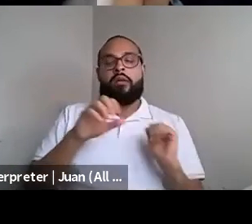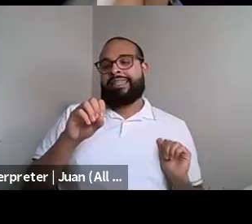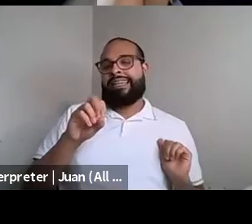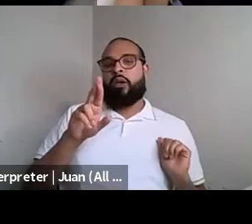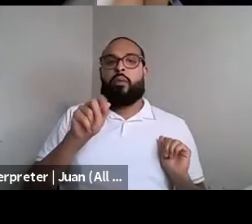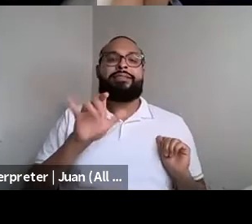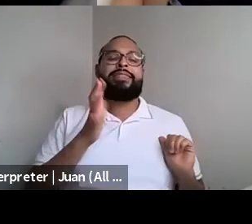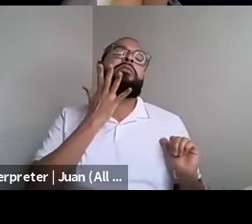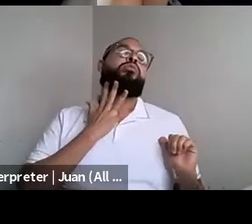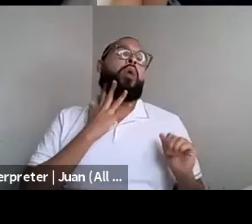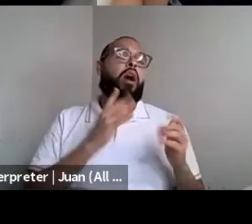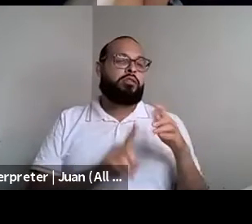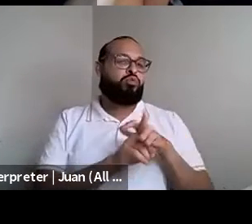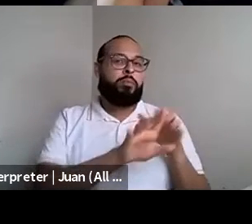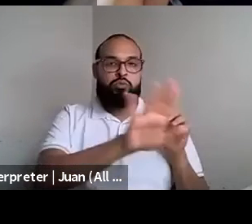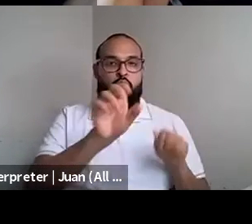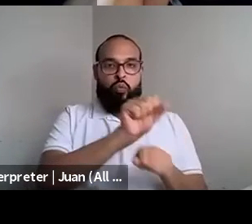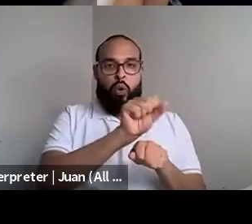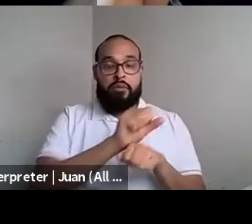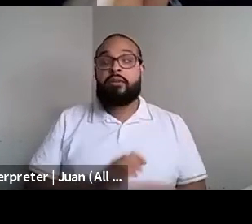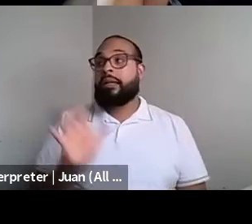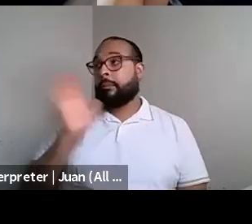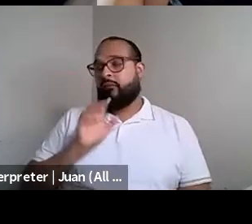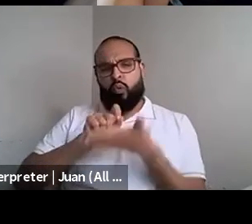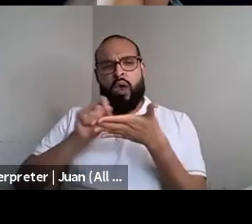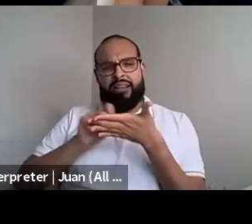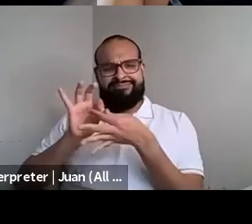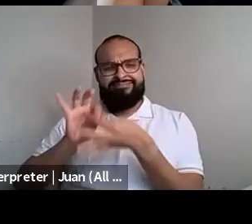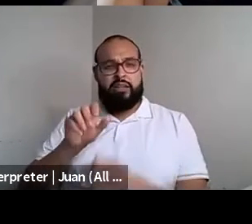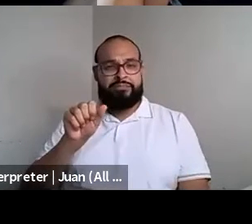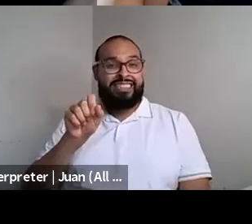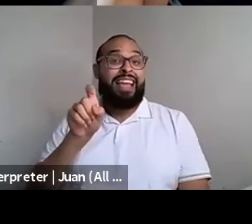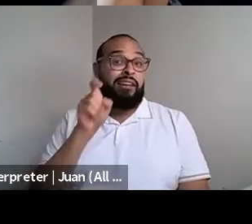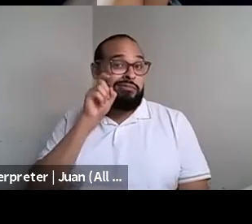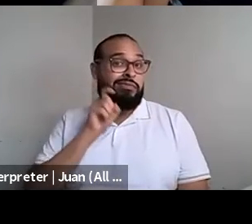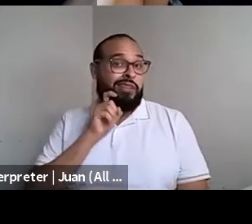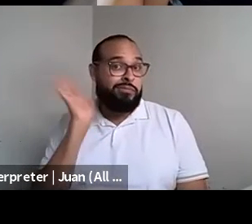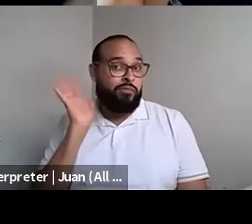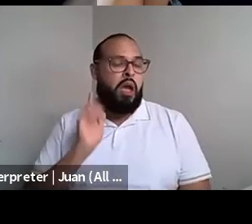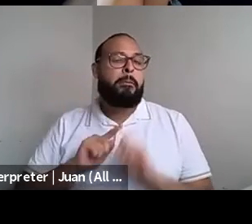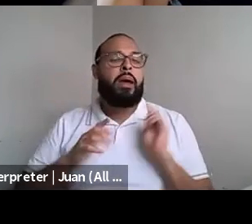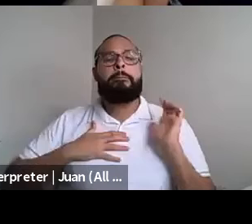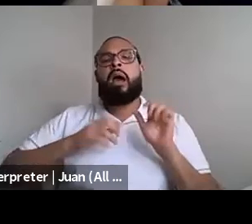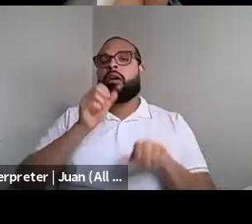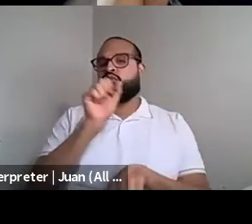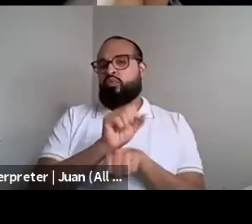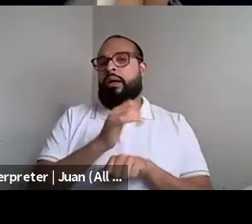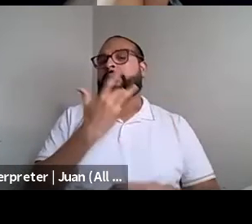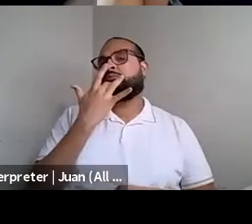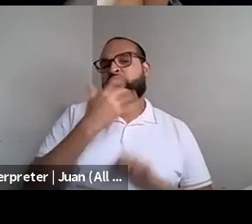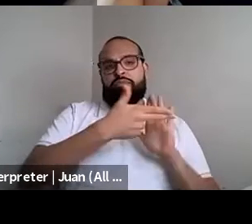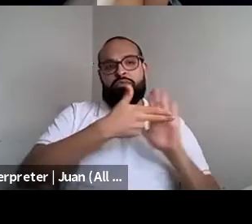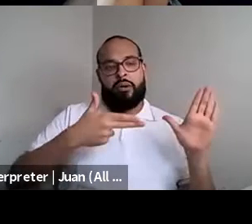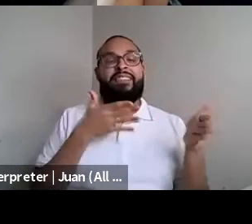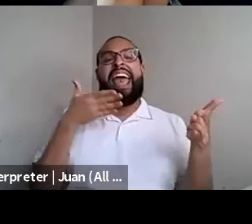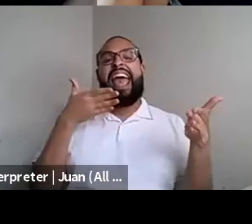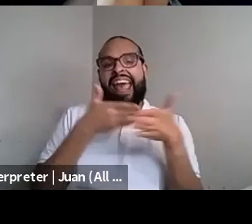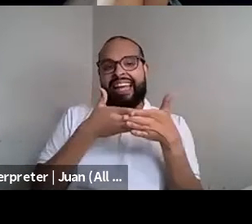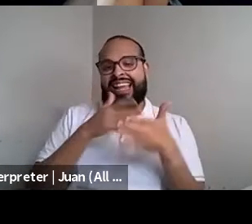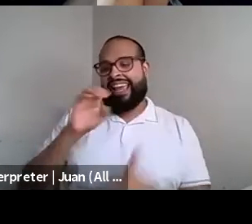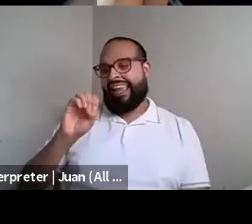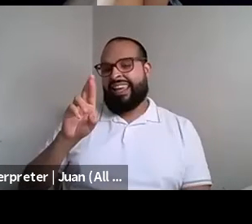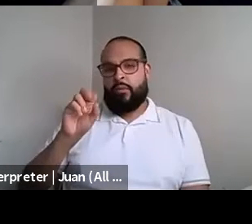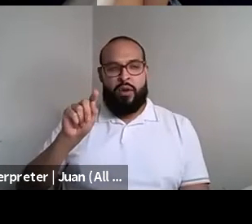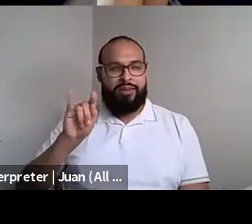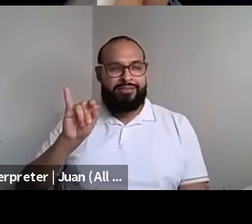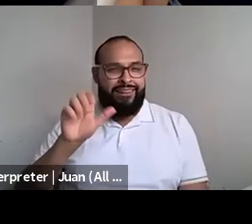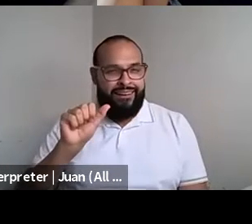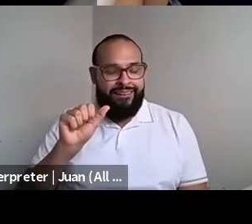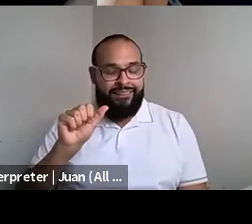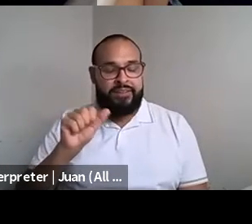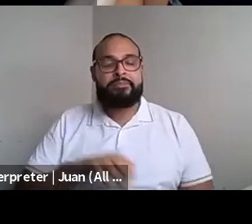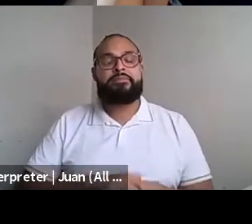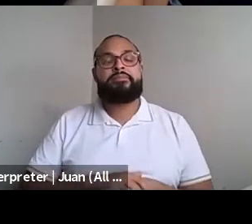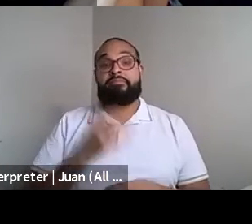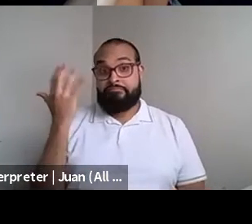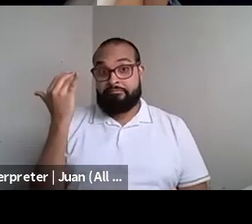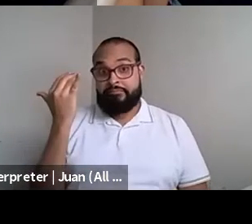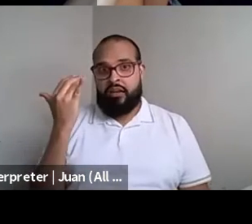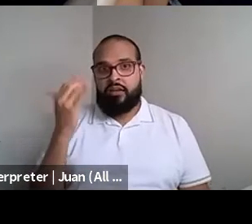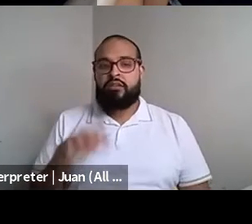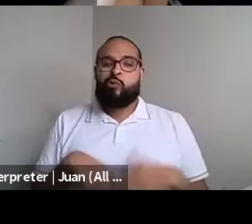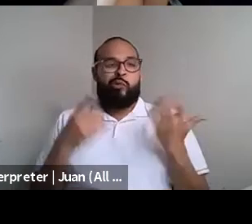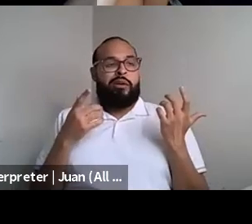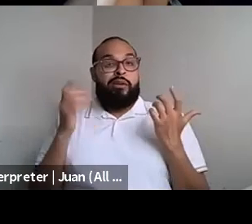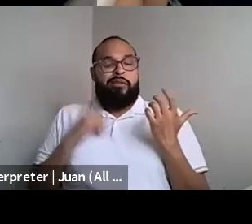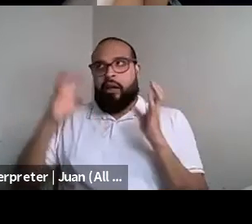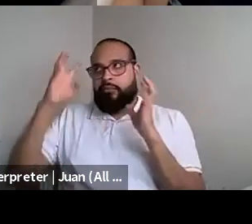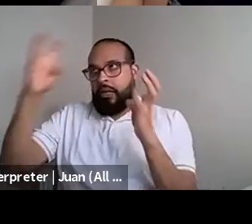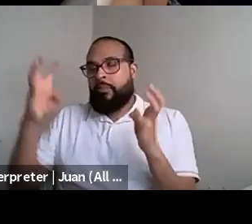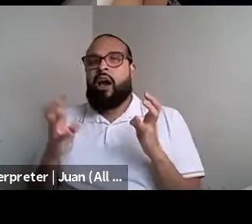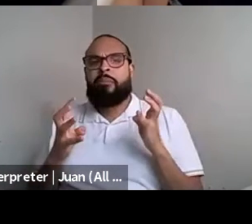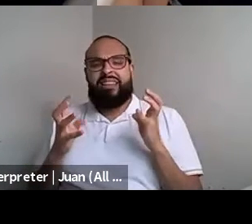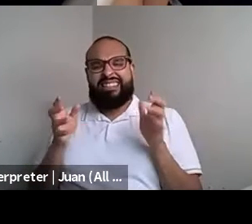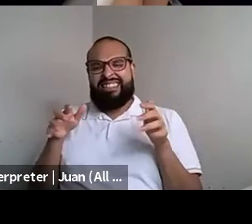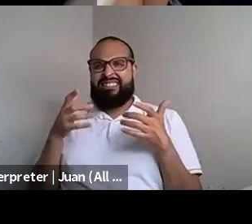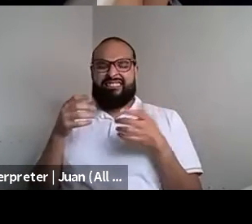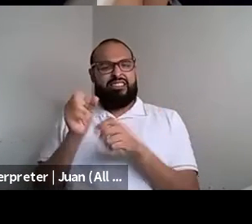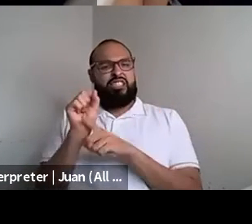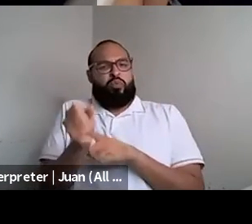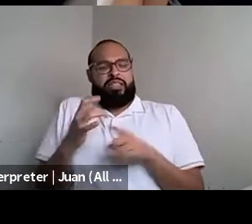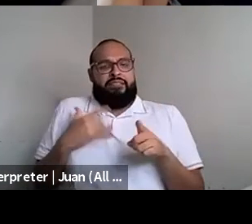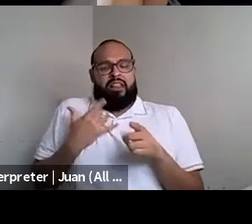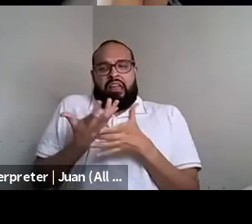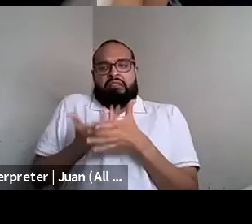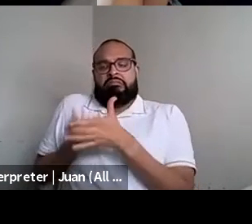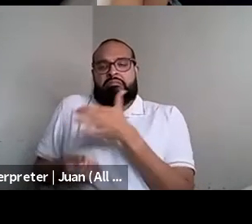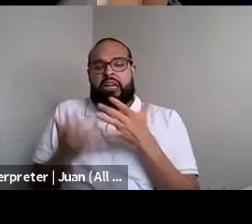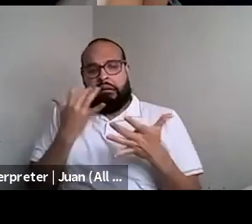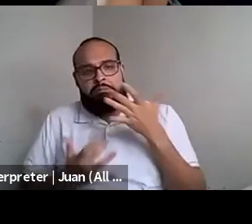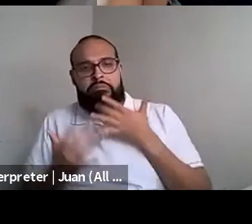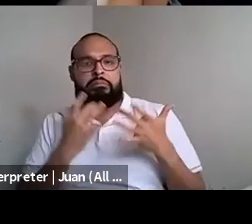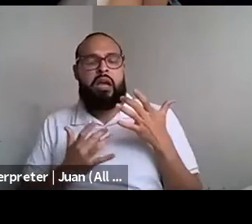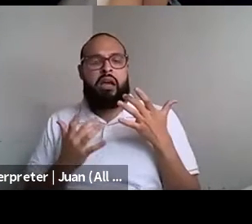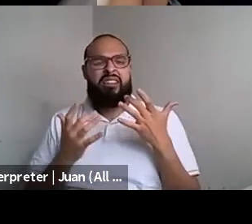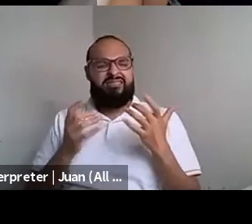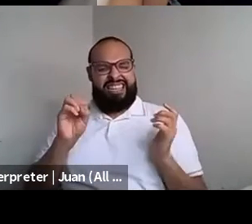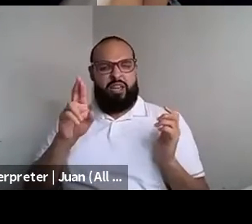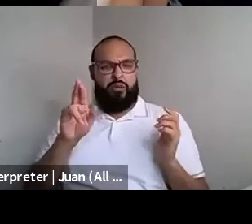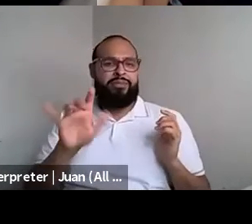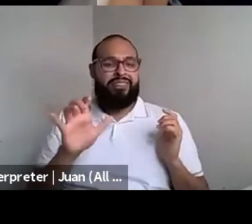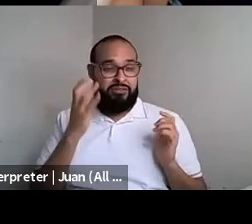Brontez Purnell: Um, I had written about sex before, but I like to call my work anti erotica cuz I'm it's a it's built in the deficit those areas where it's like, you know, everybody wants like the flowery Danielle steel novel.